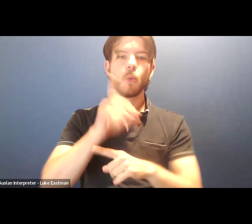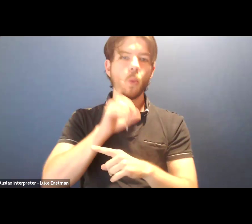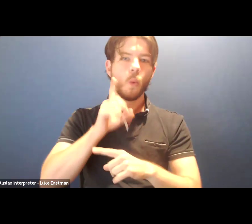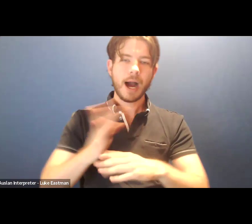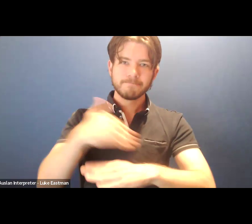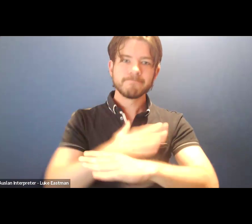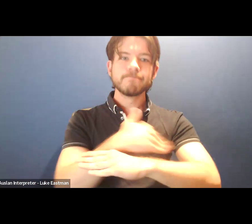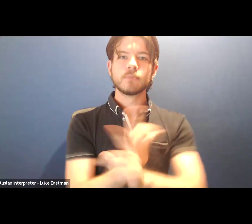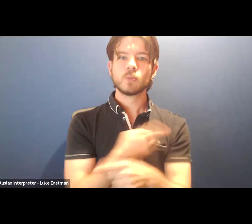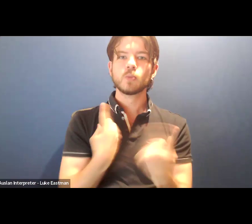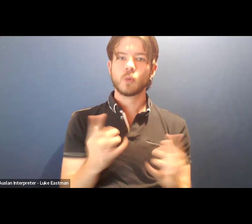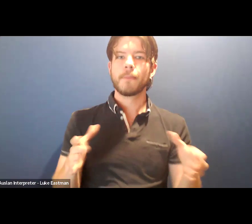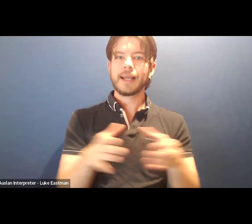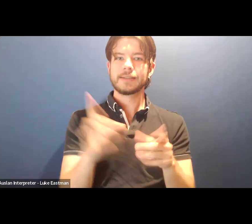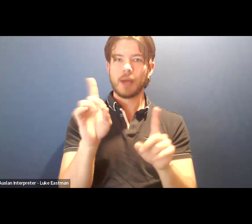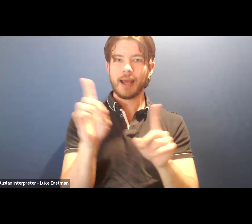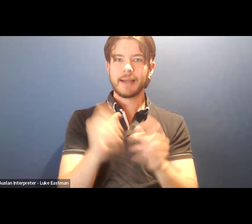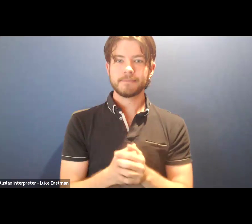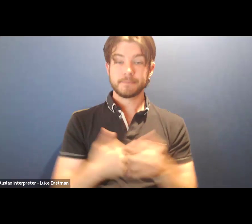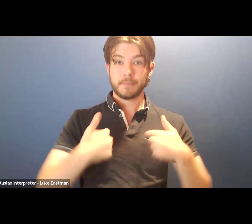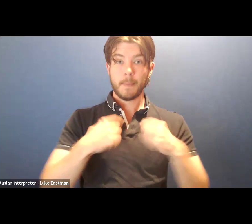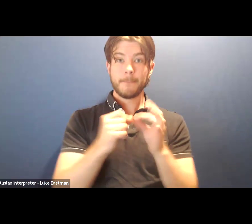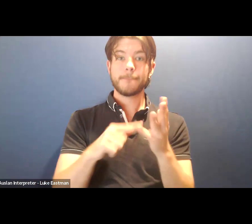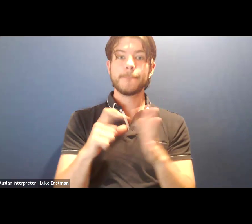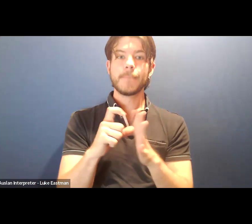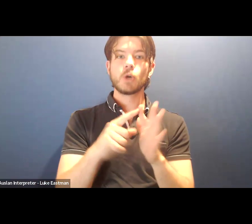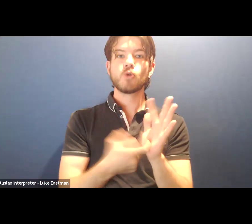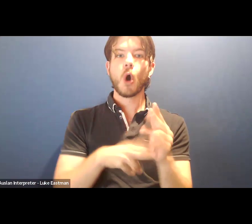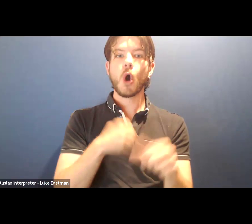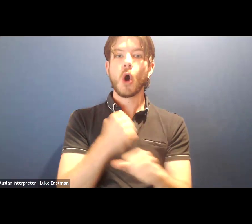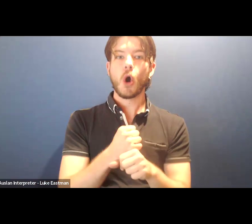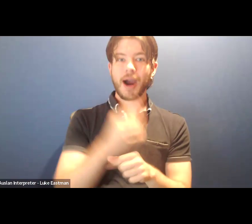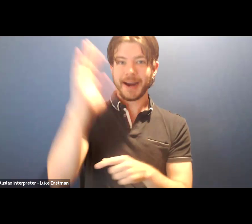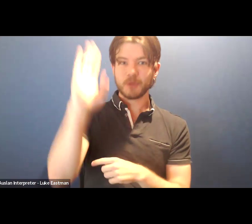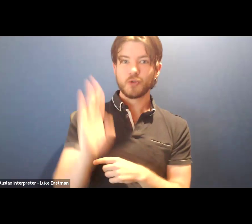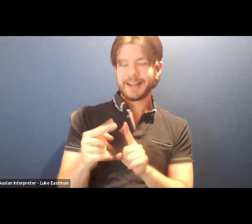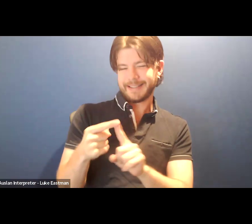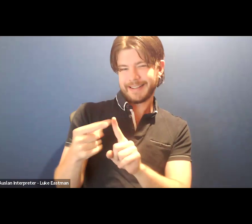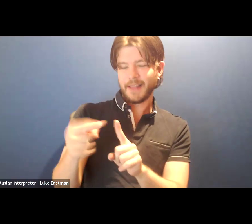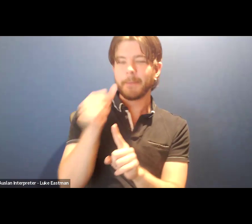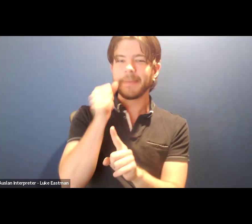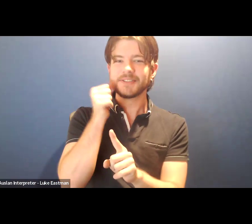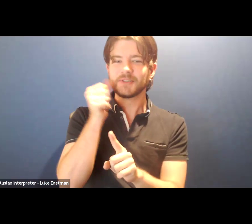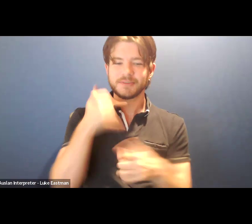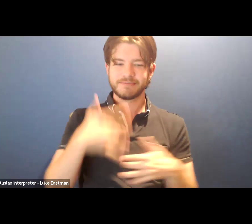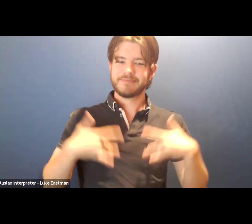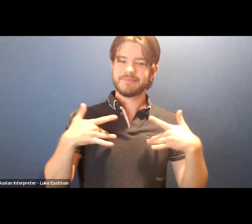all meeting. I am on Bunurong country near